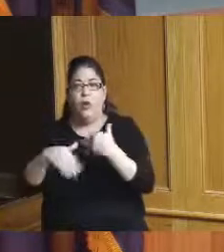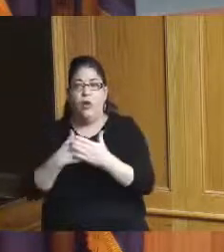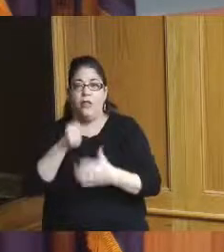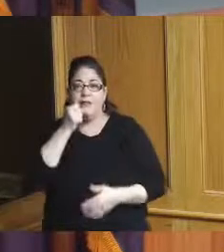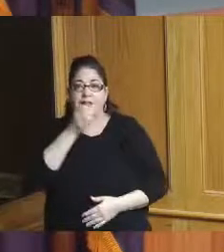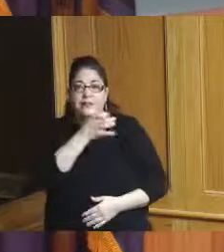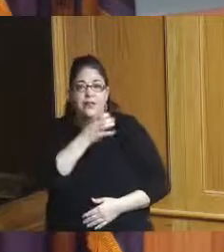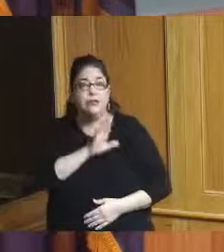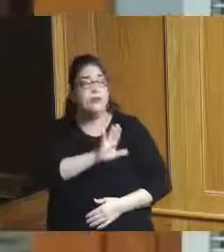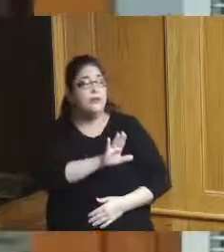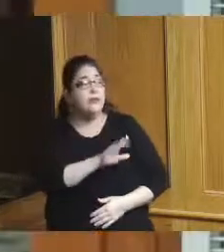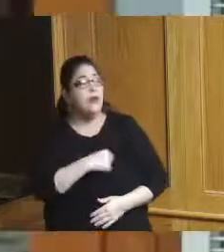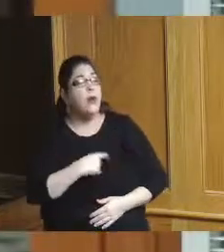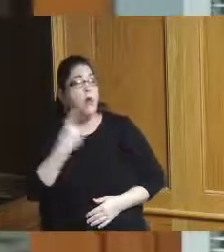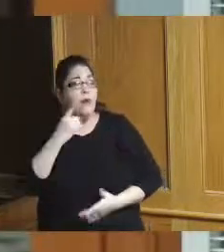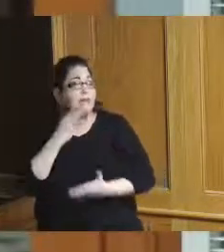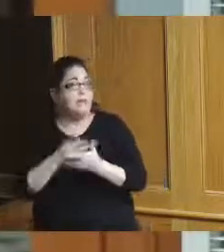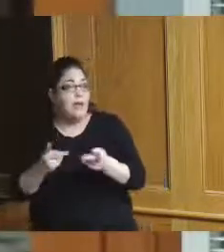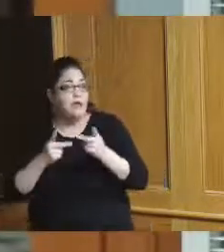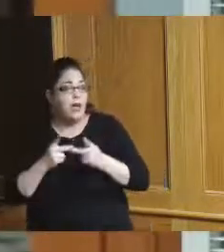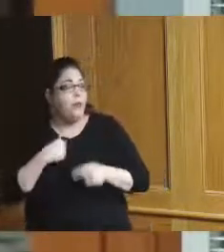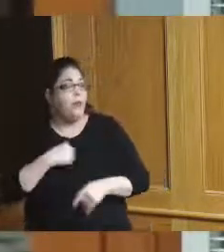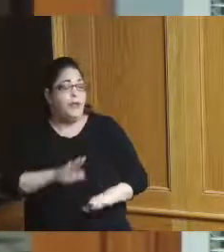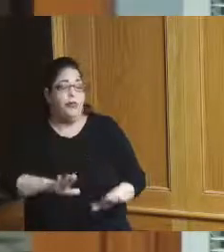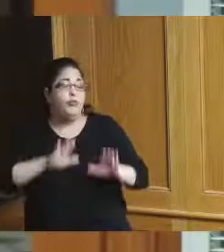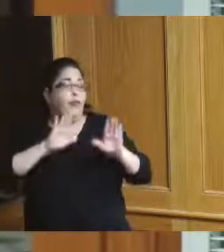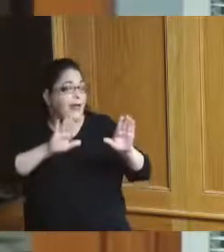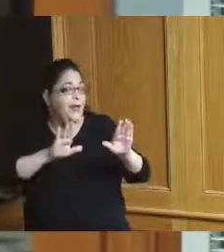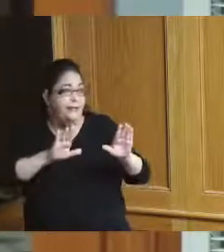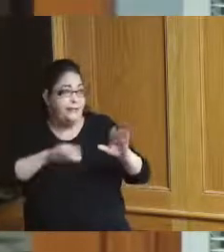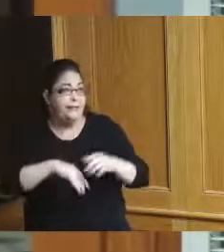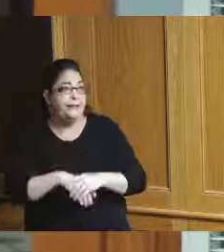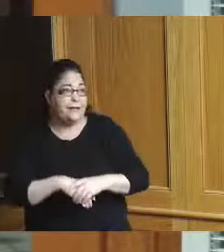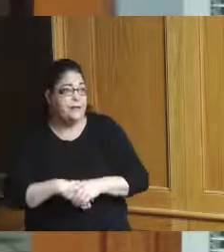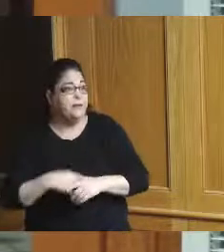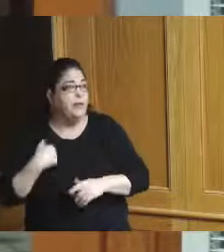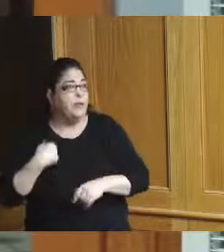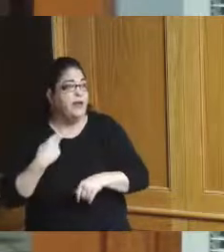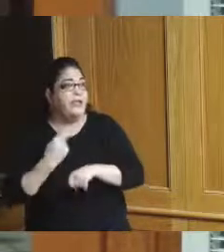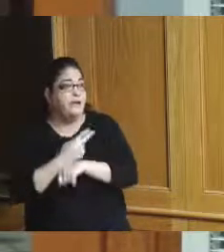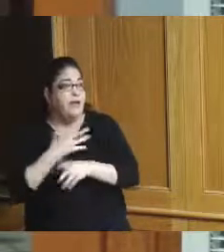a one-stop shop would be great I think we spent a lot of time kind of pointing people in different